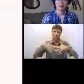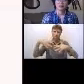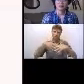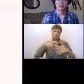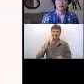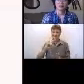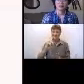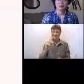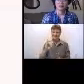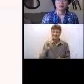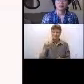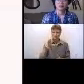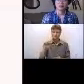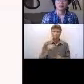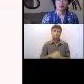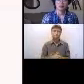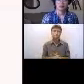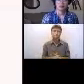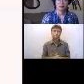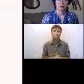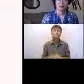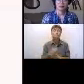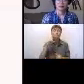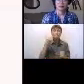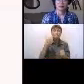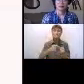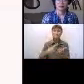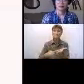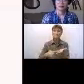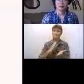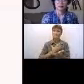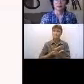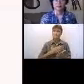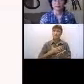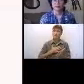something that came up when we were initially, a few years ago when we started the practice